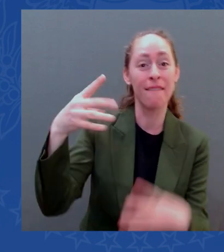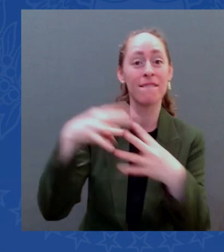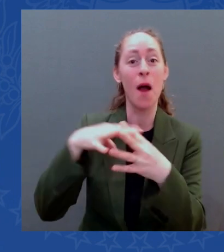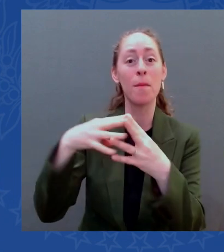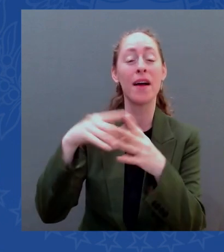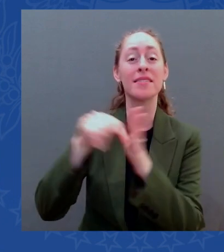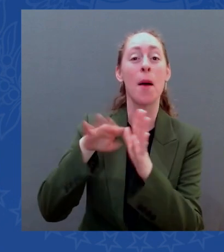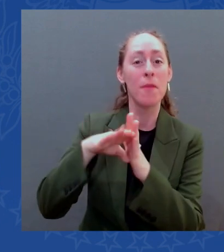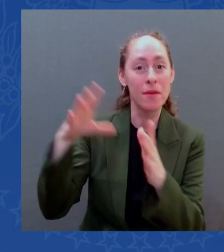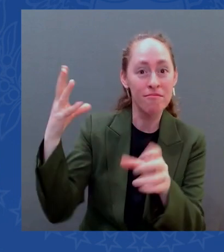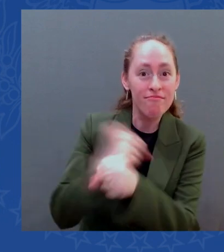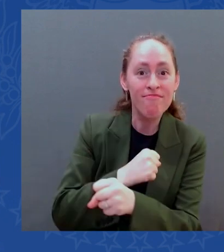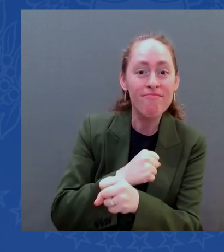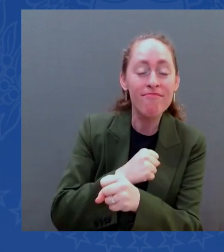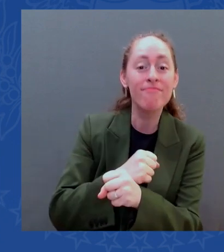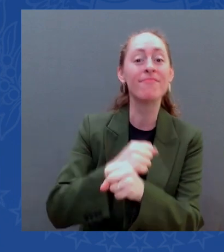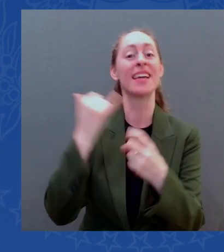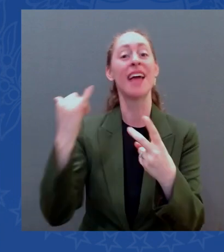became back-to-back Stanley Cup Champions.